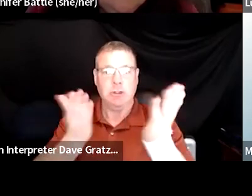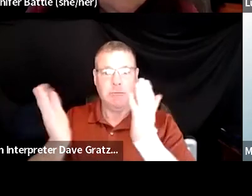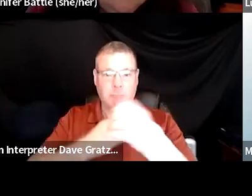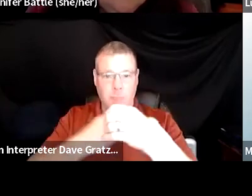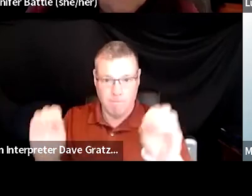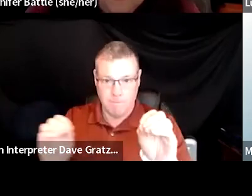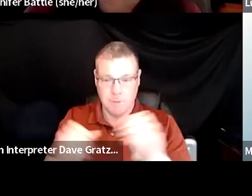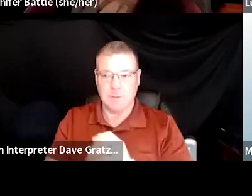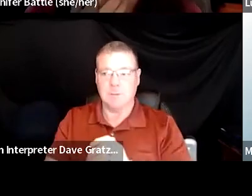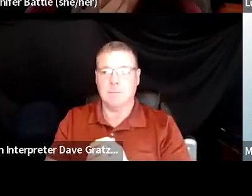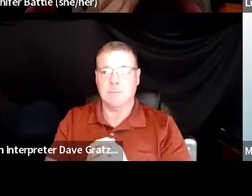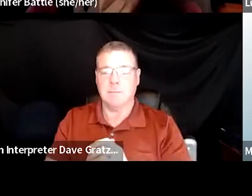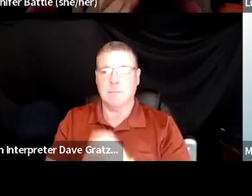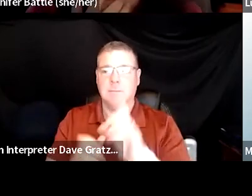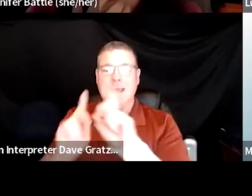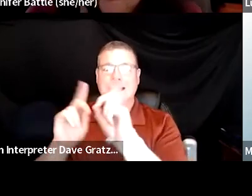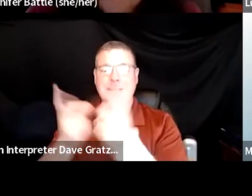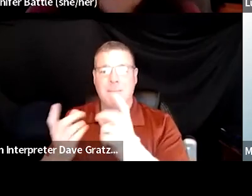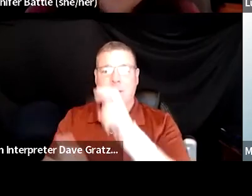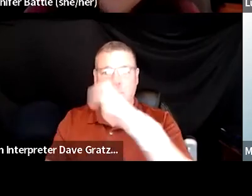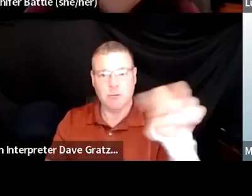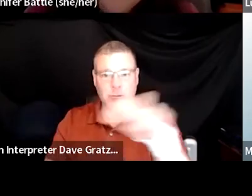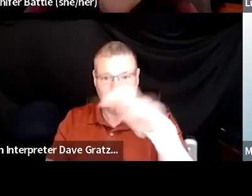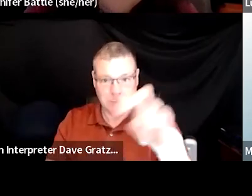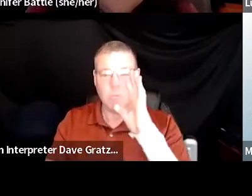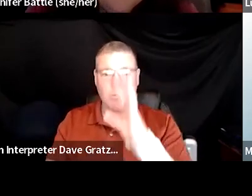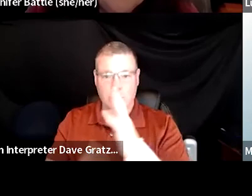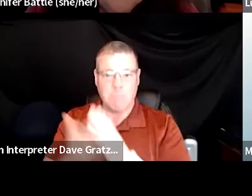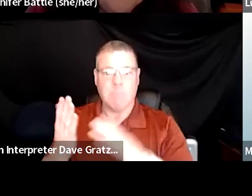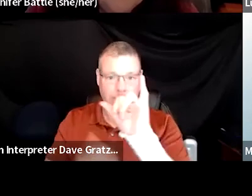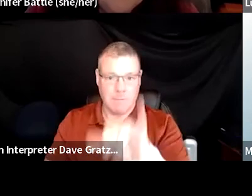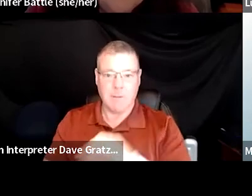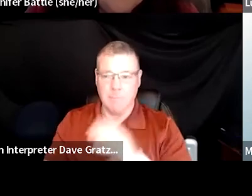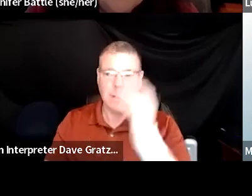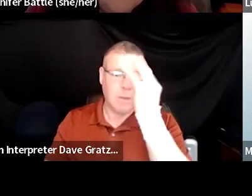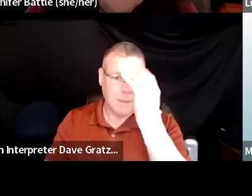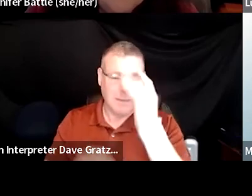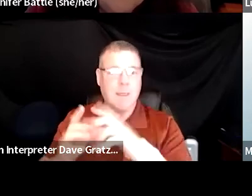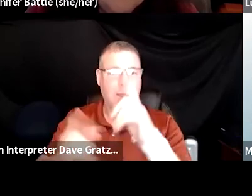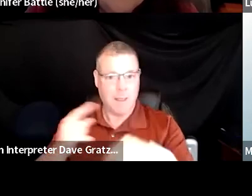the Department of Transportation is going to be a part of those conversations. So we're gonna be thinking a lot about how it is